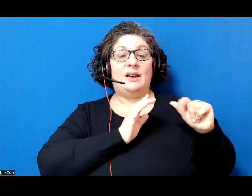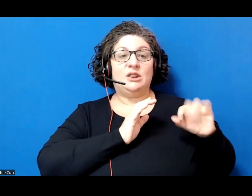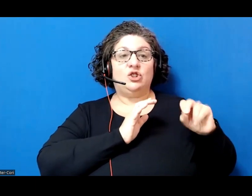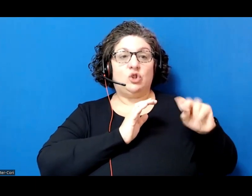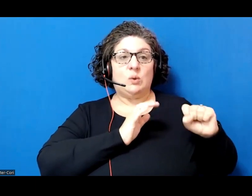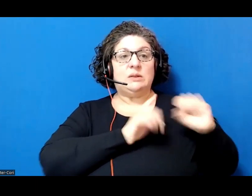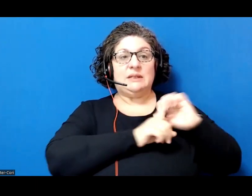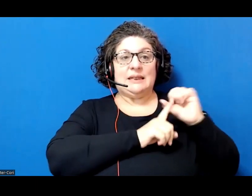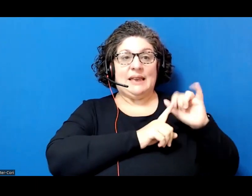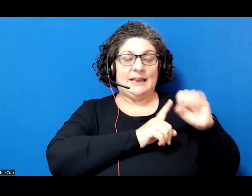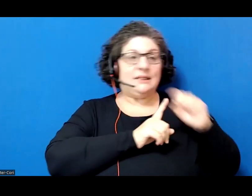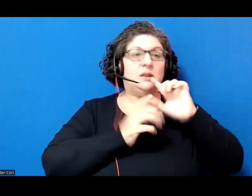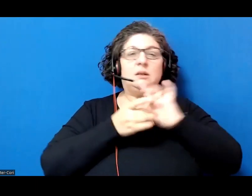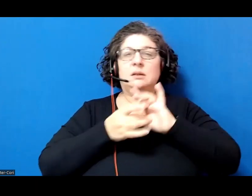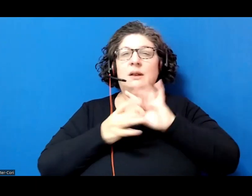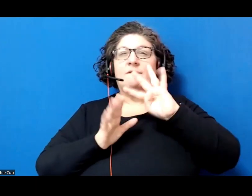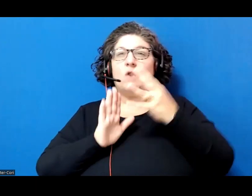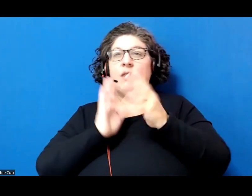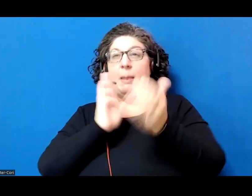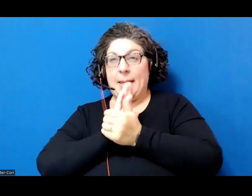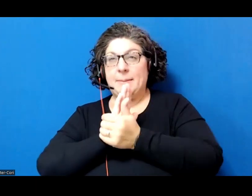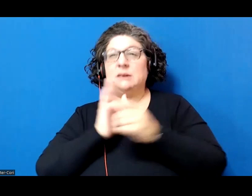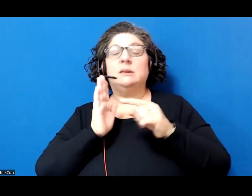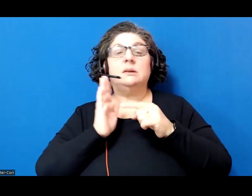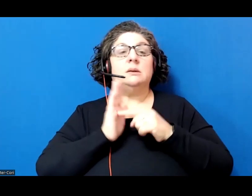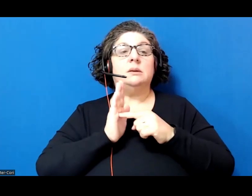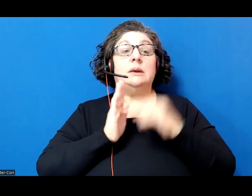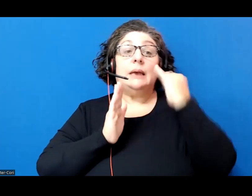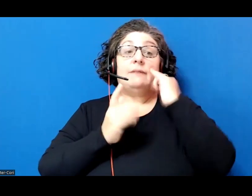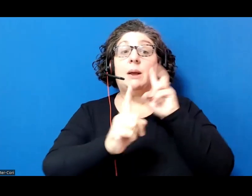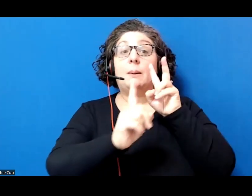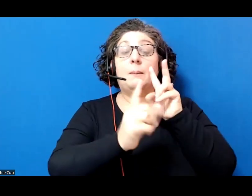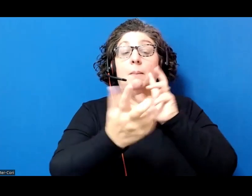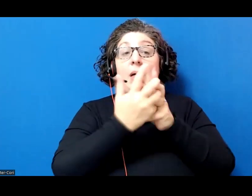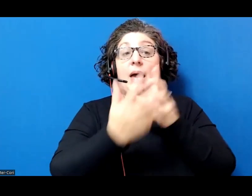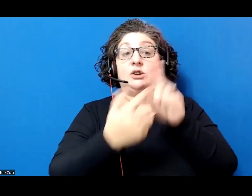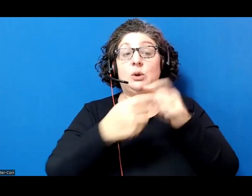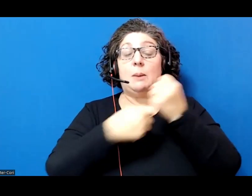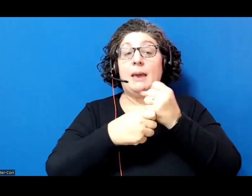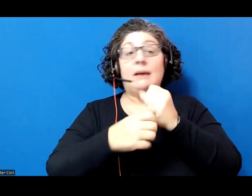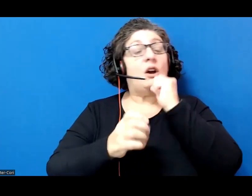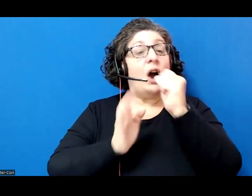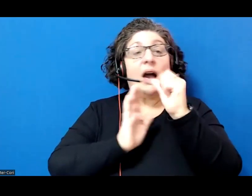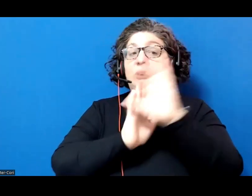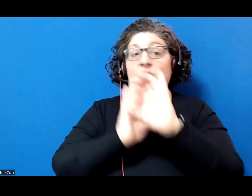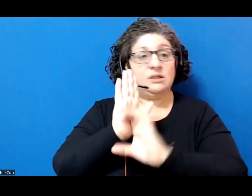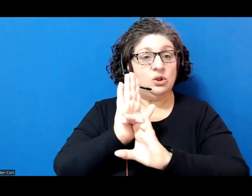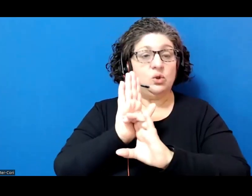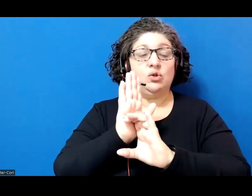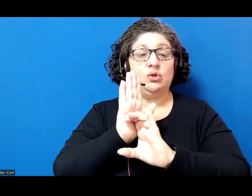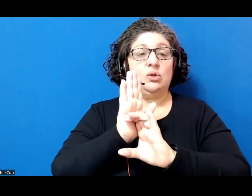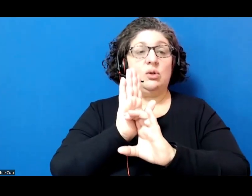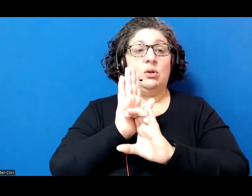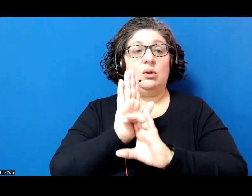the Fourteenth Amendment and whether it applied to make unconstitutional tracing device that